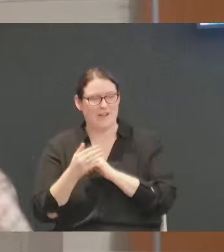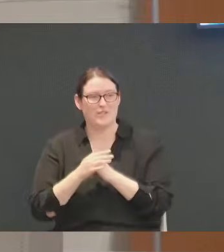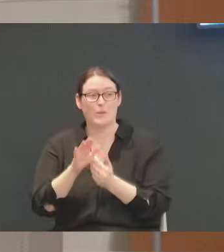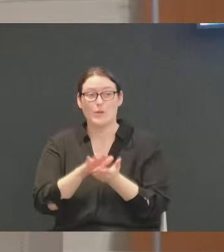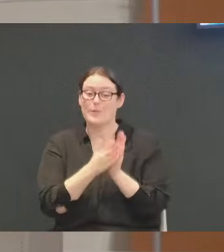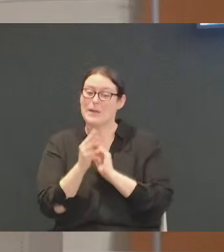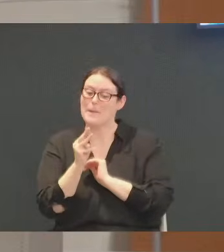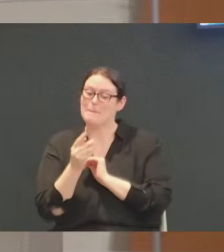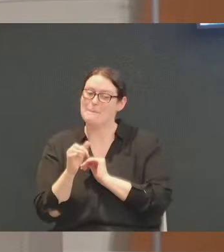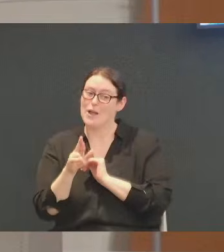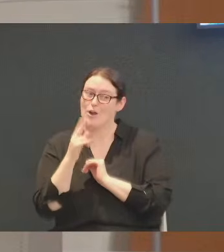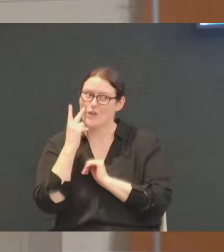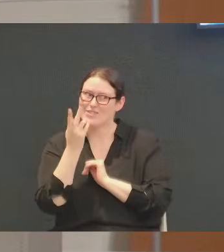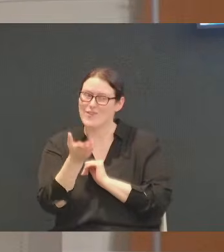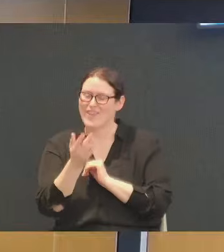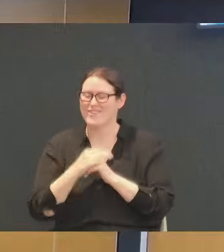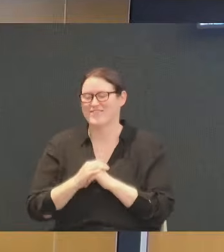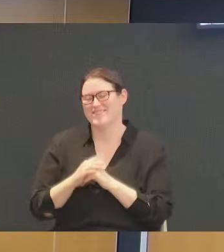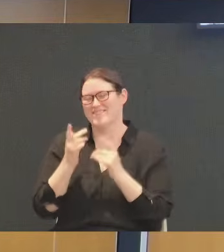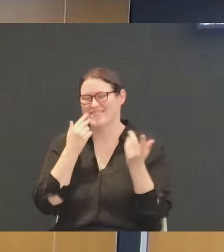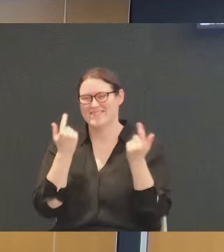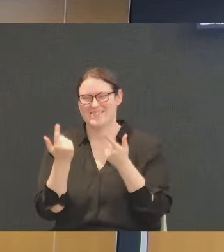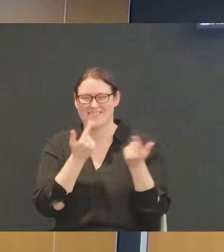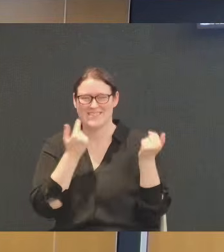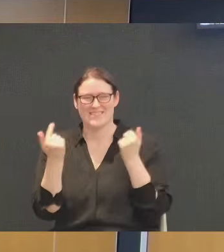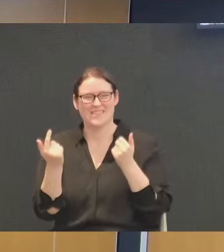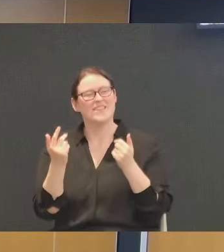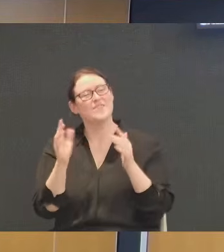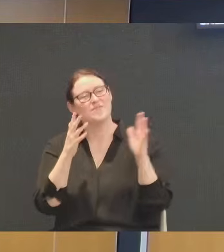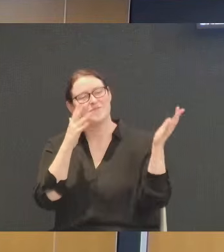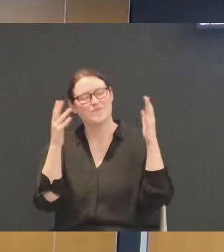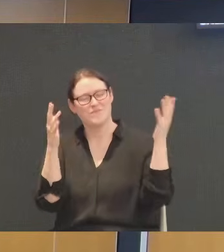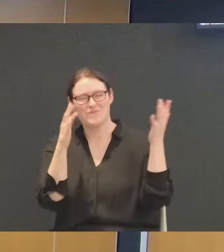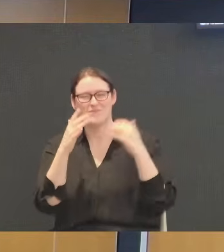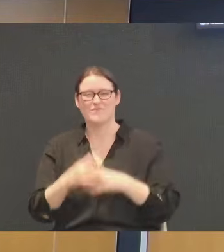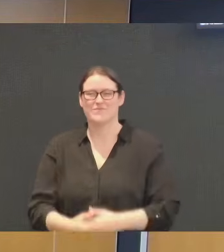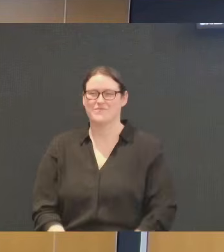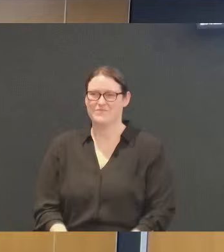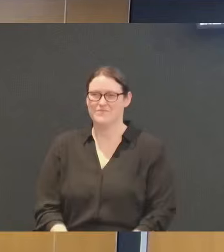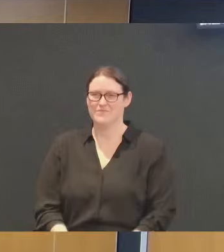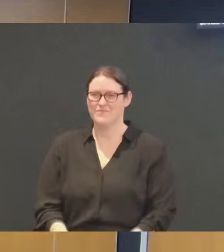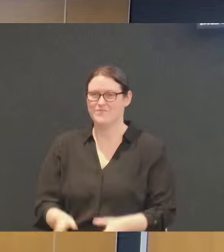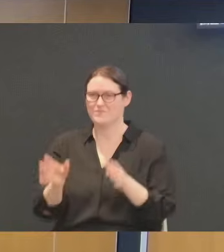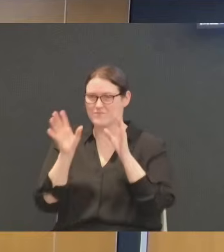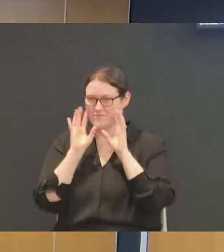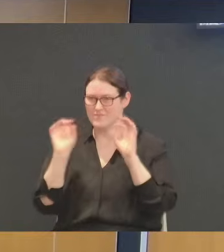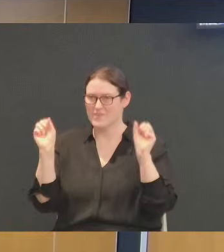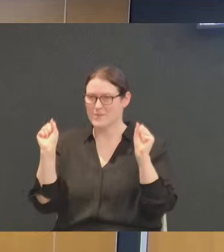uh, we'll see you there. Thank you very much. And and congratulations to the parents. Very good. And